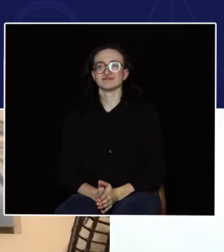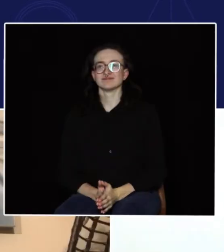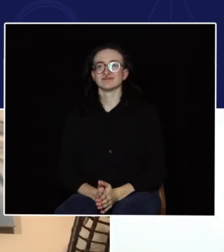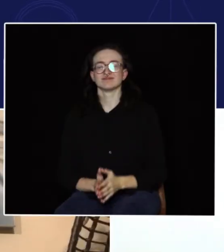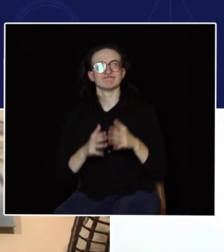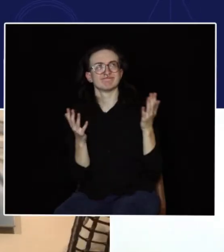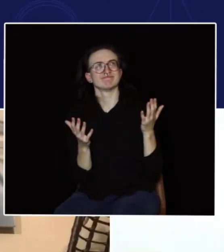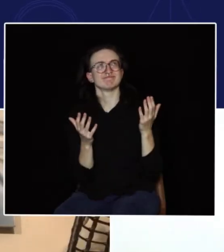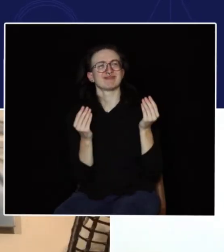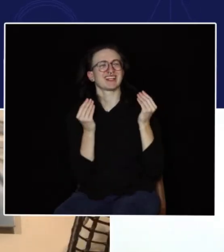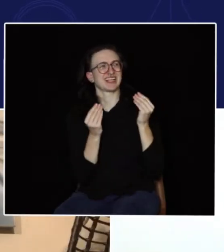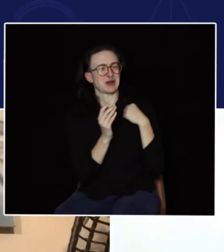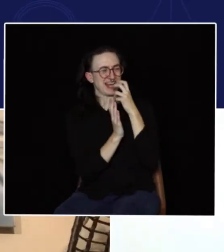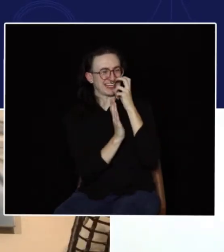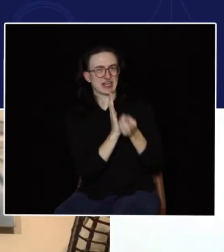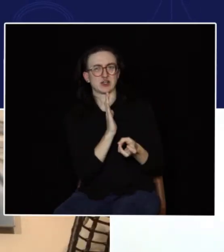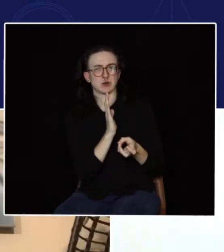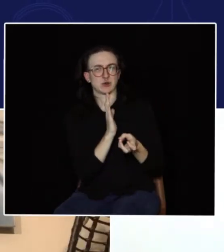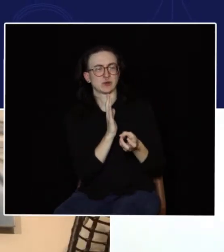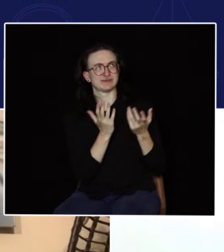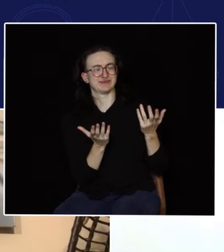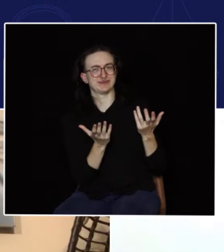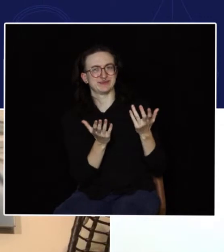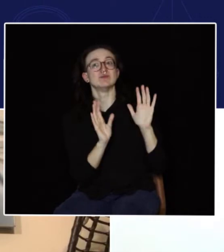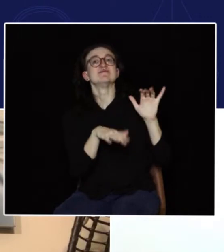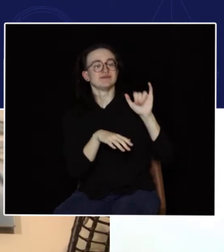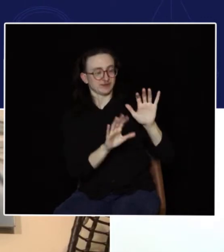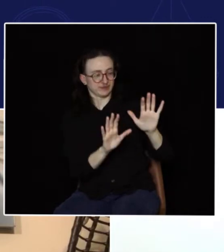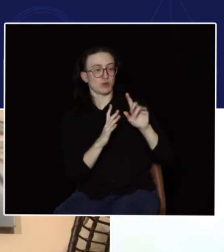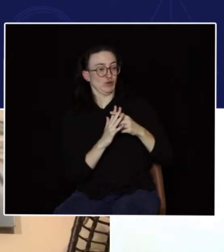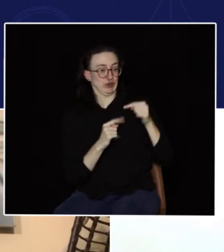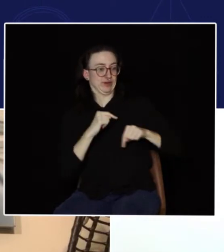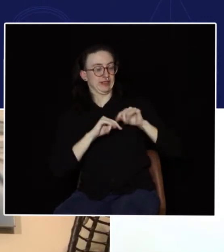[WILLIAMS:] Let’s see, how did I get into it...? Okay. So originally-originally, I wanted to be a doctor.